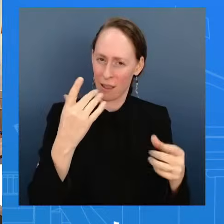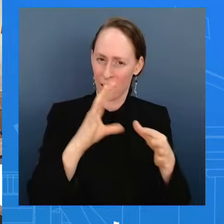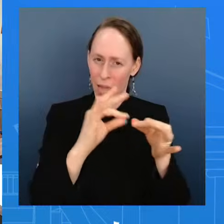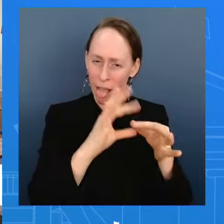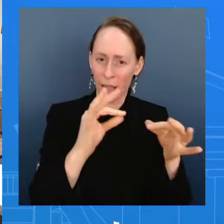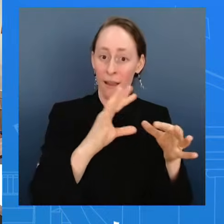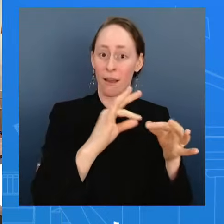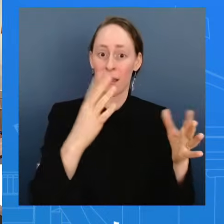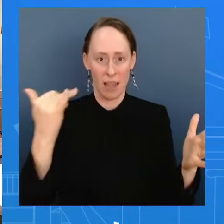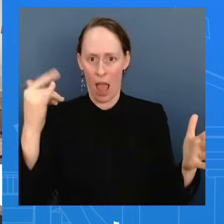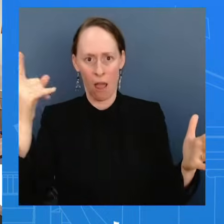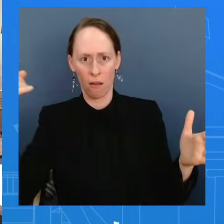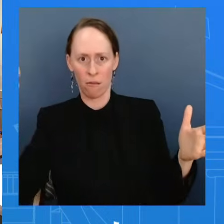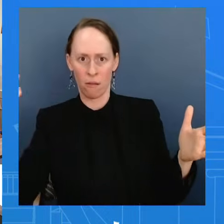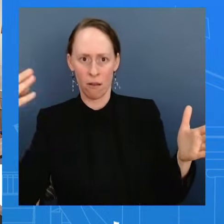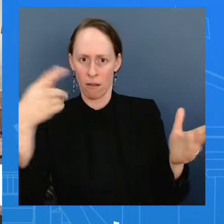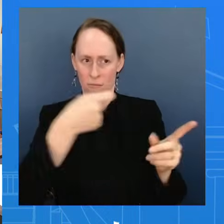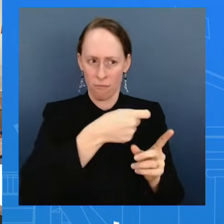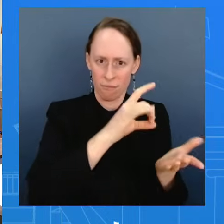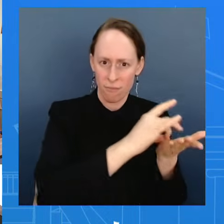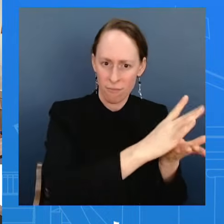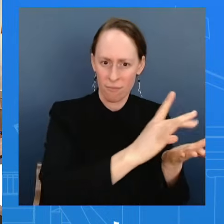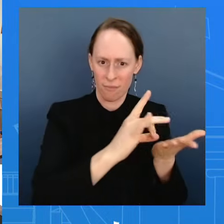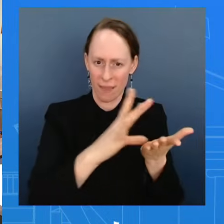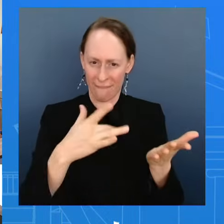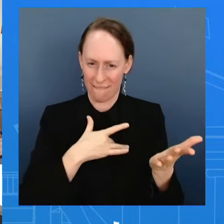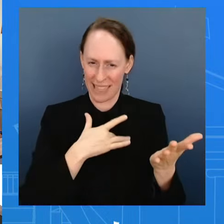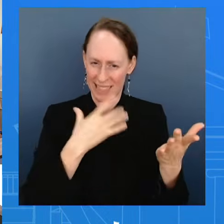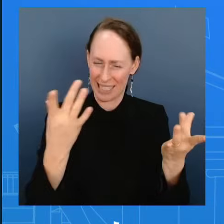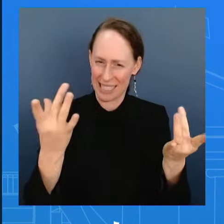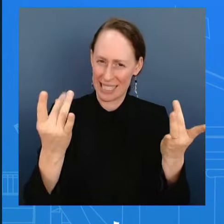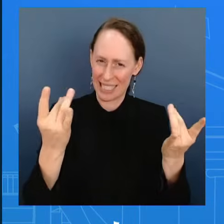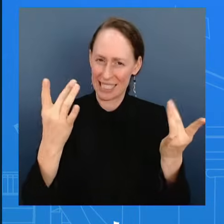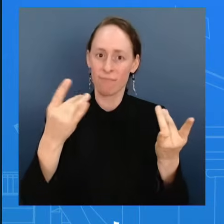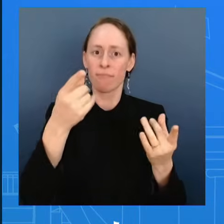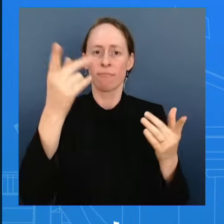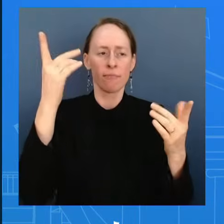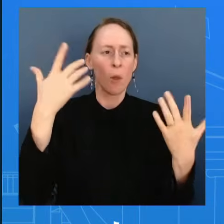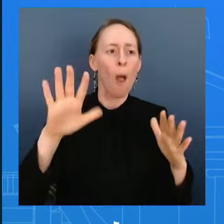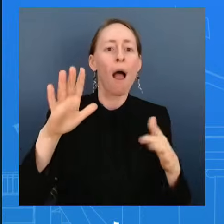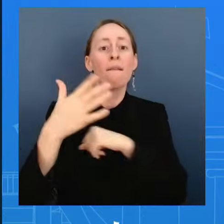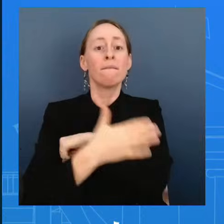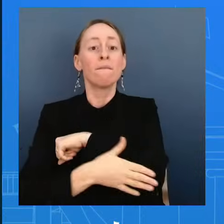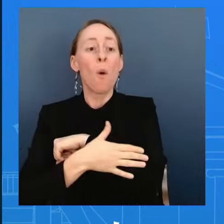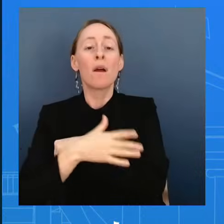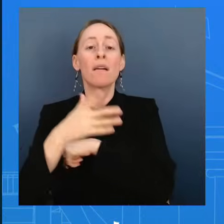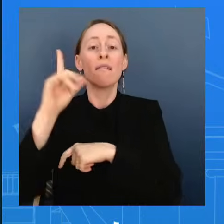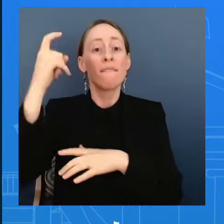as the result of those conversations? Ms. Jean-Pierre: I mean, look, we have seen under this president what happens when you have diplomacy,